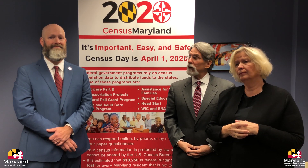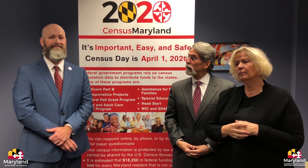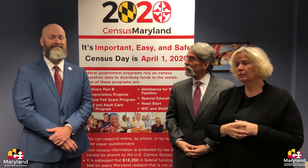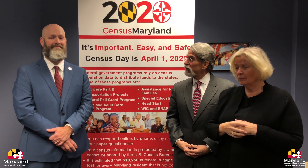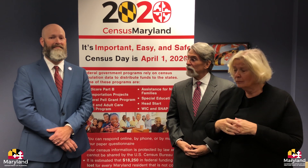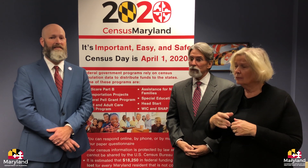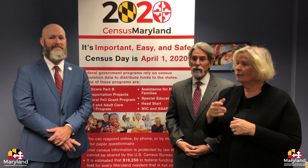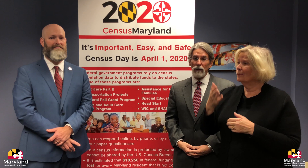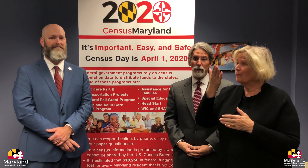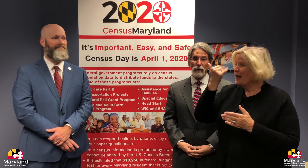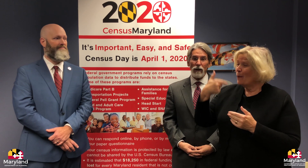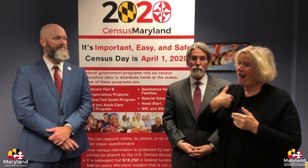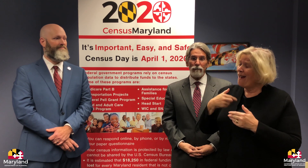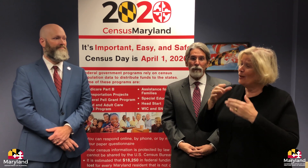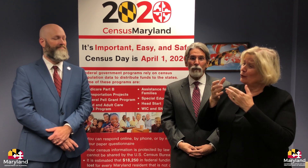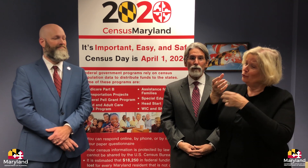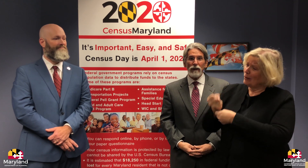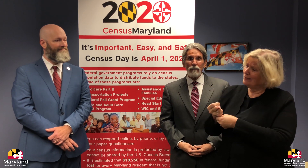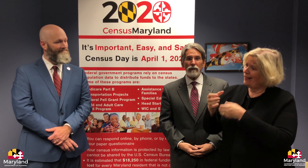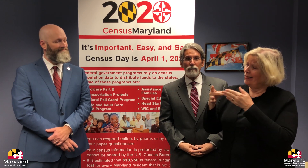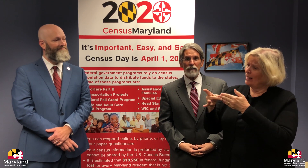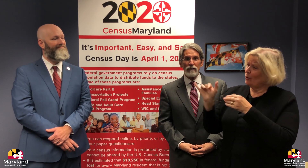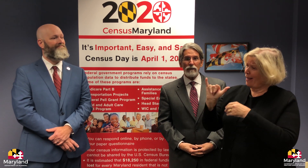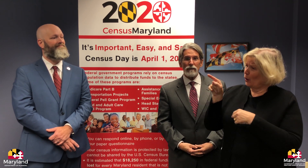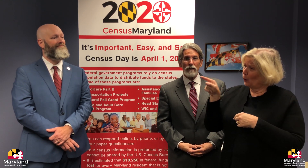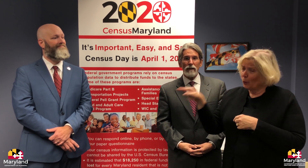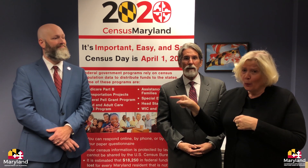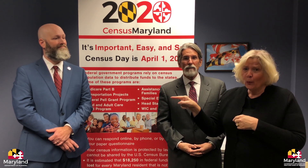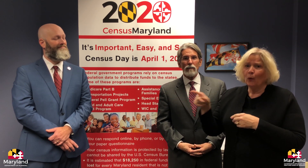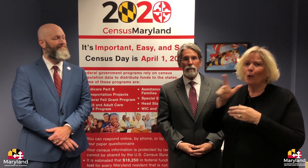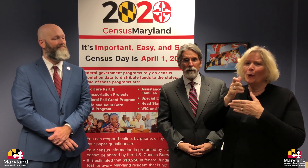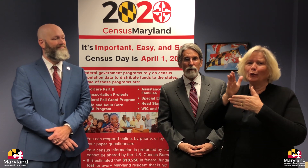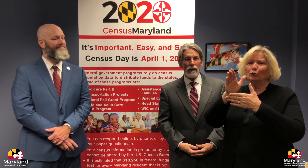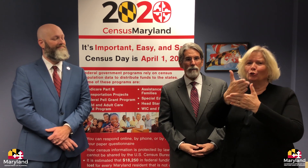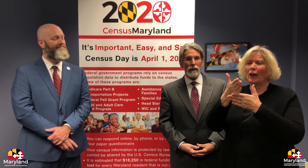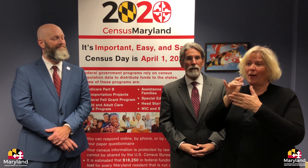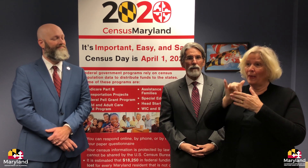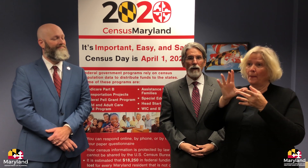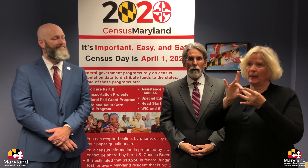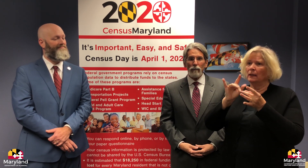Having trusted leaders like yourself who share these messages is a critical element to help reach